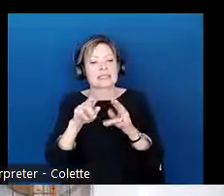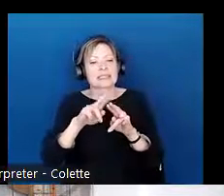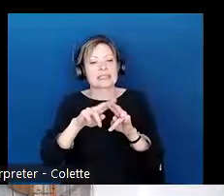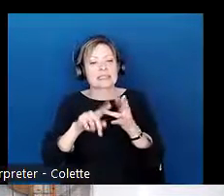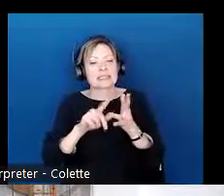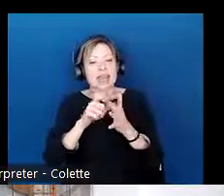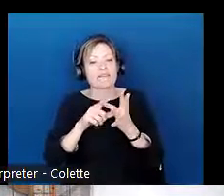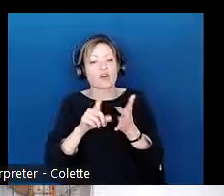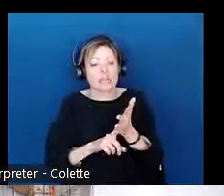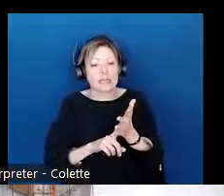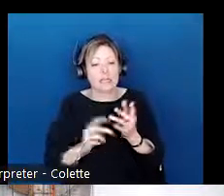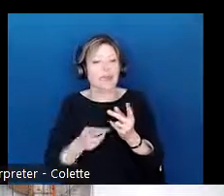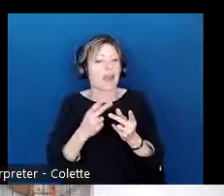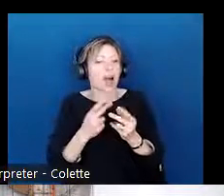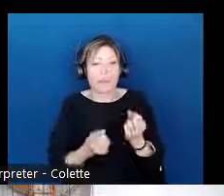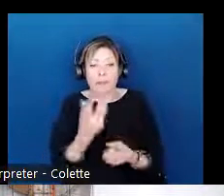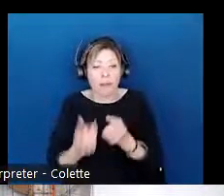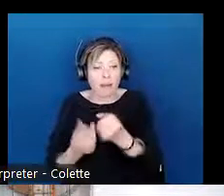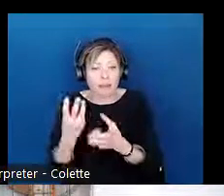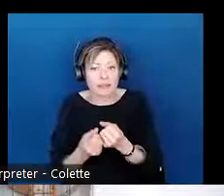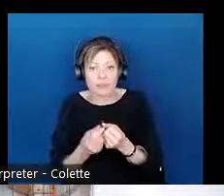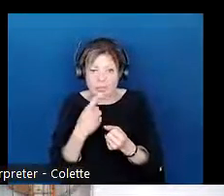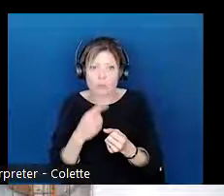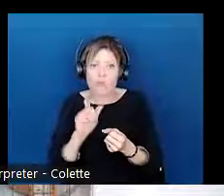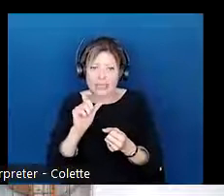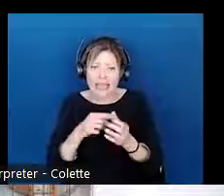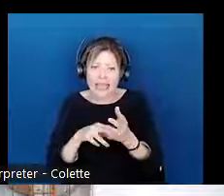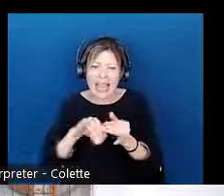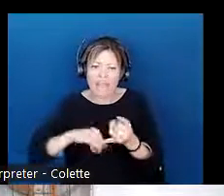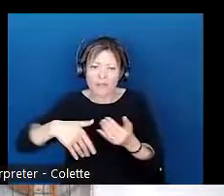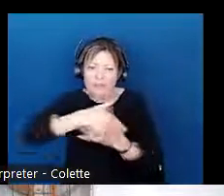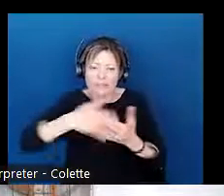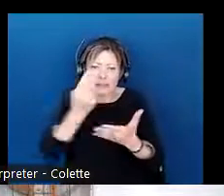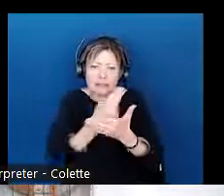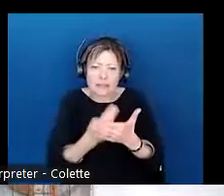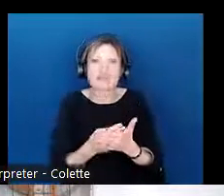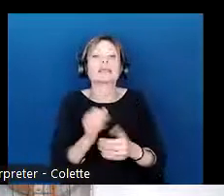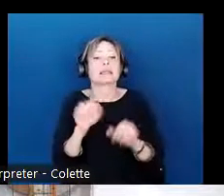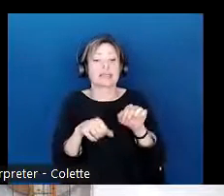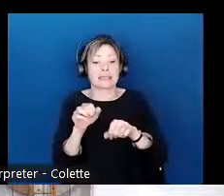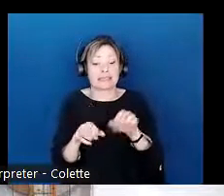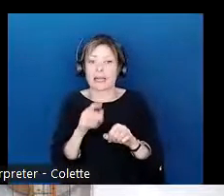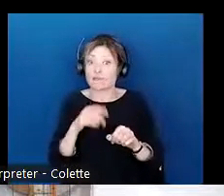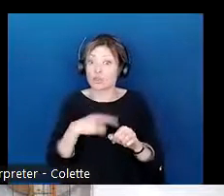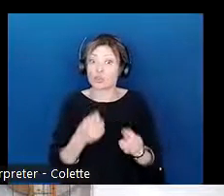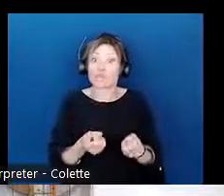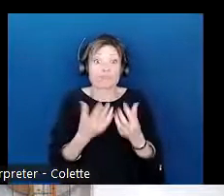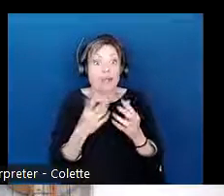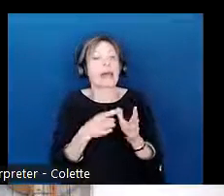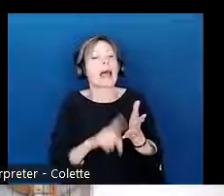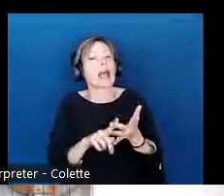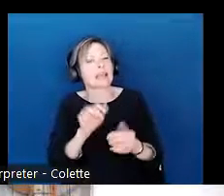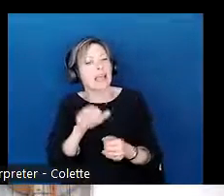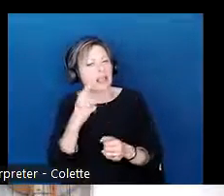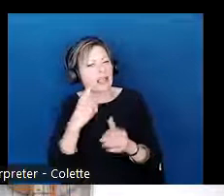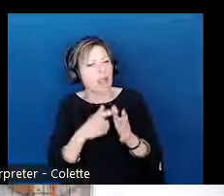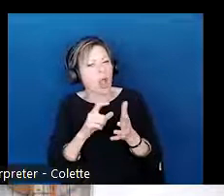canvas that she painted on? canvas yeah I think sorry I think she just used acrylic but acrylic